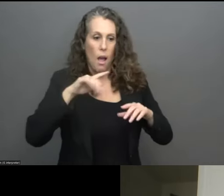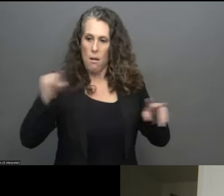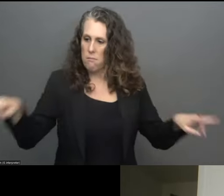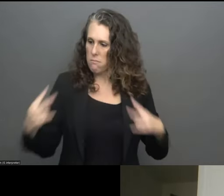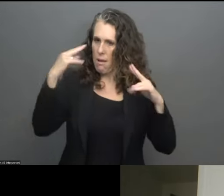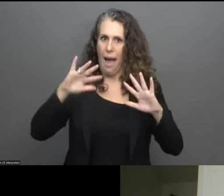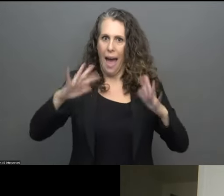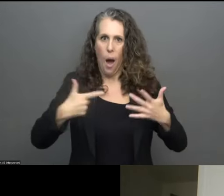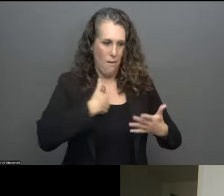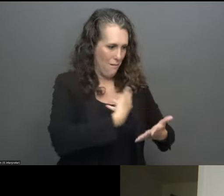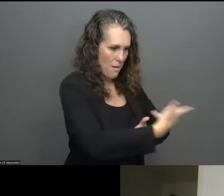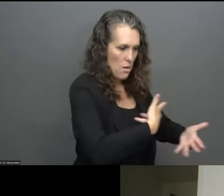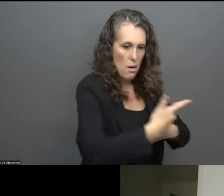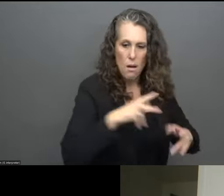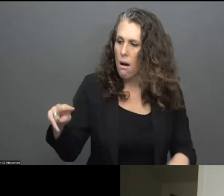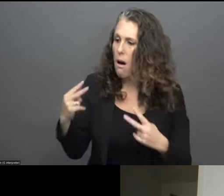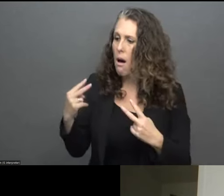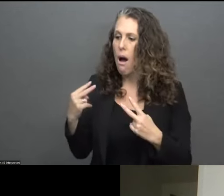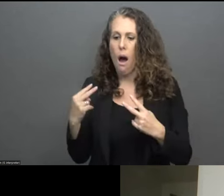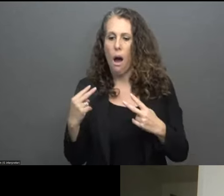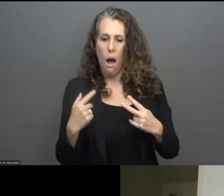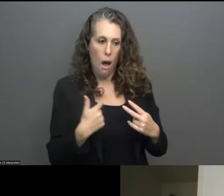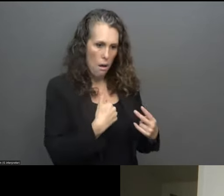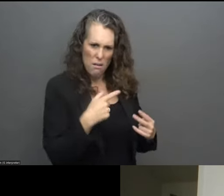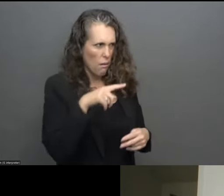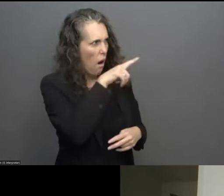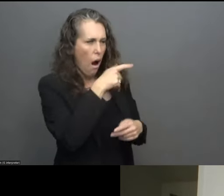how we show them that they are welcomed at what they are respected and all that stuff